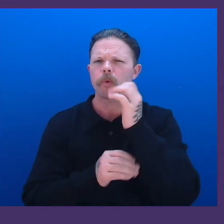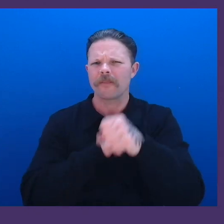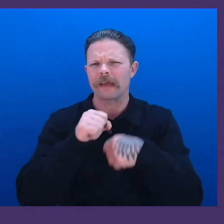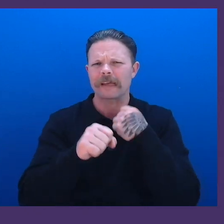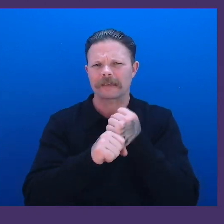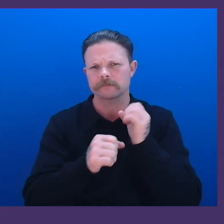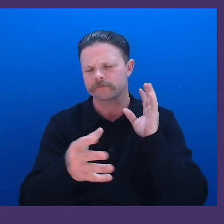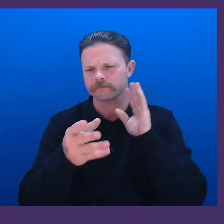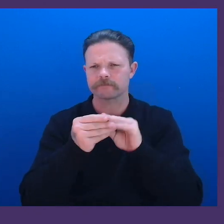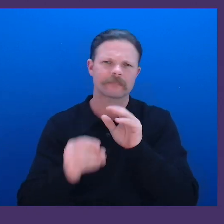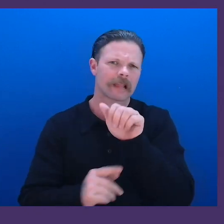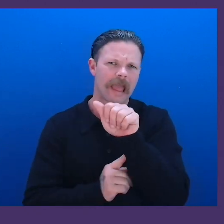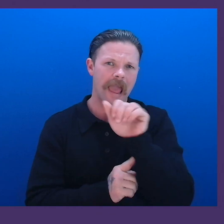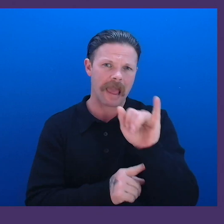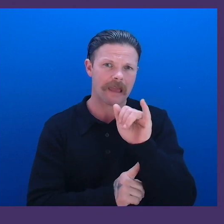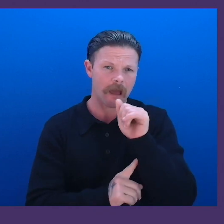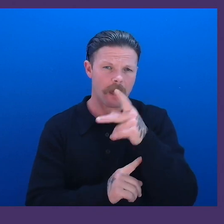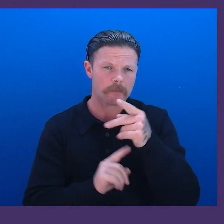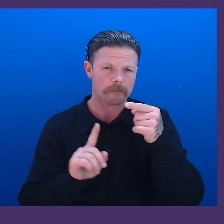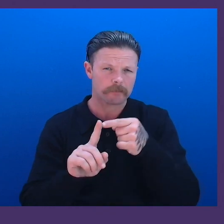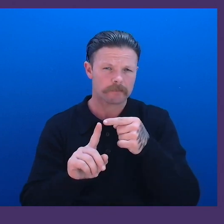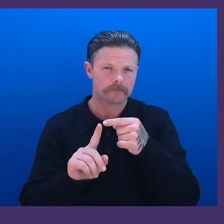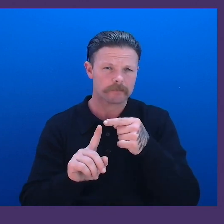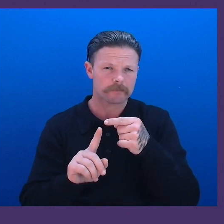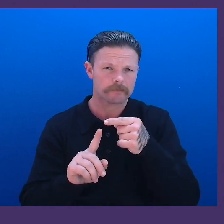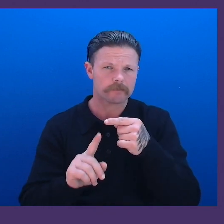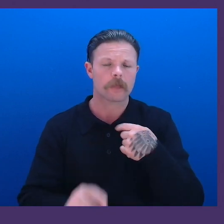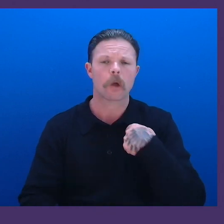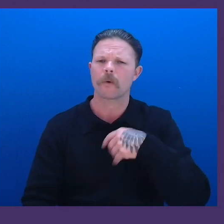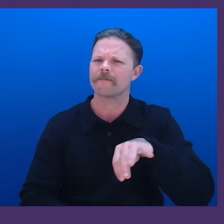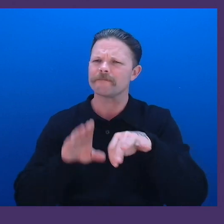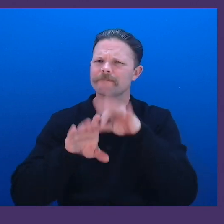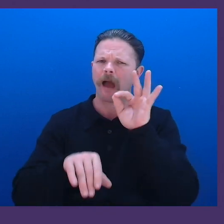we found that the best is the combination of several layers.